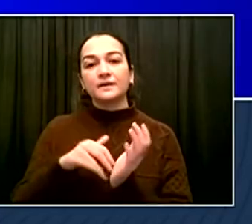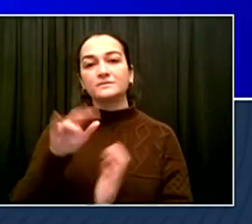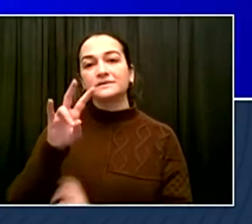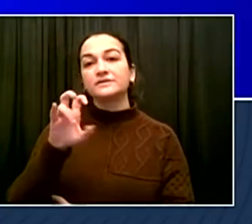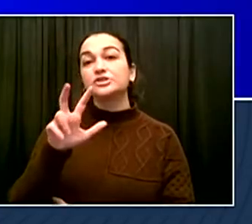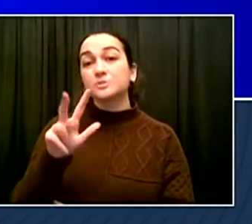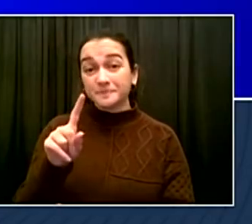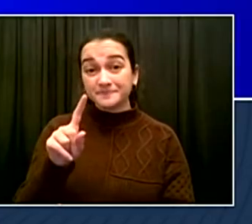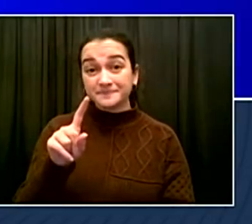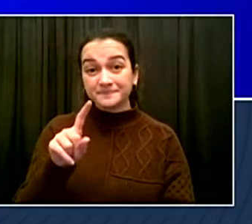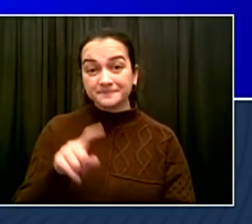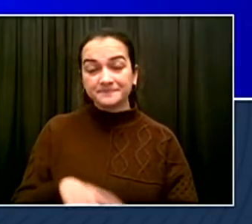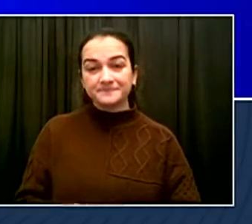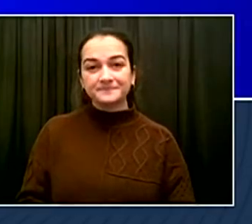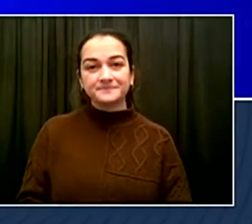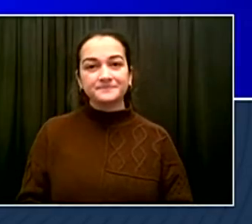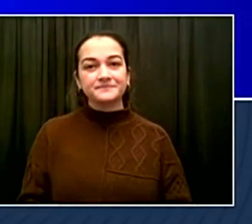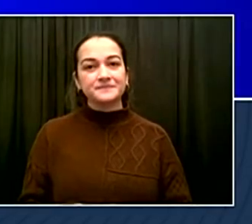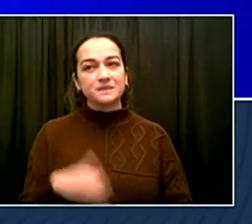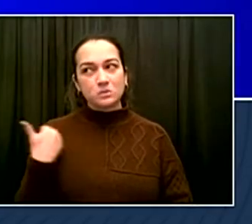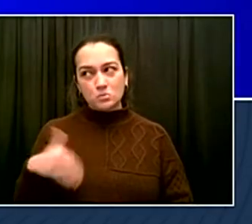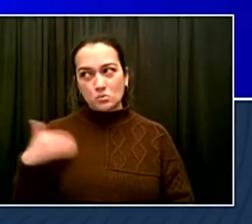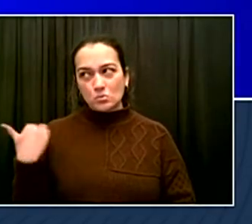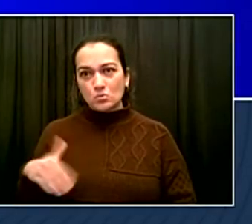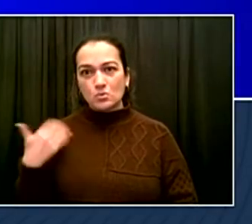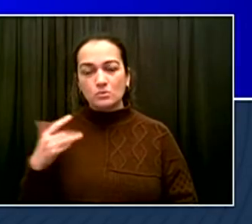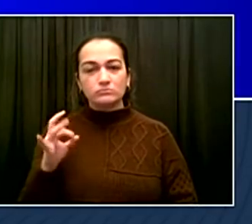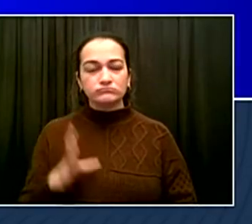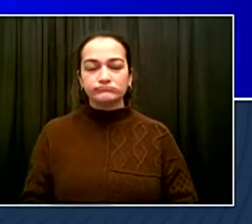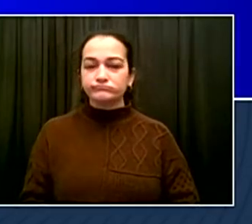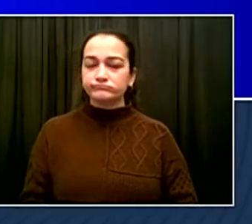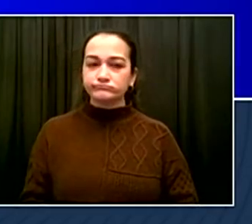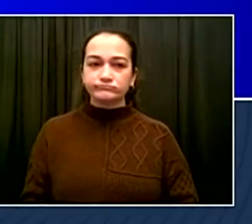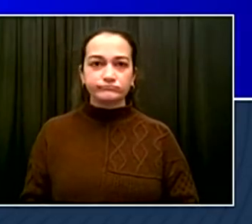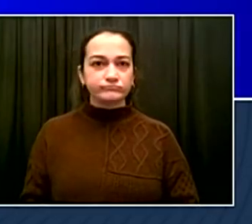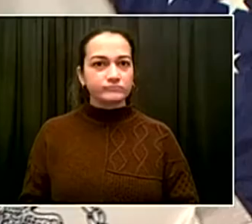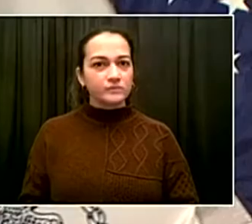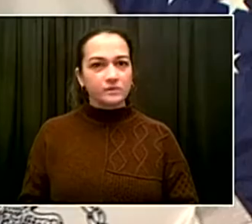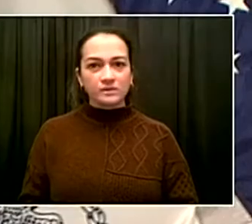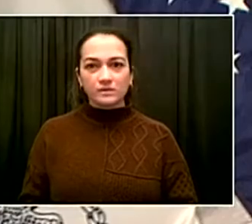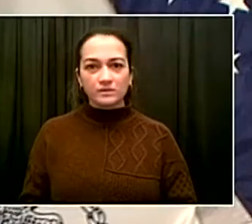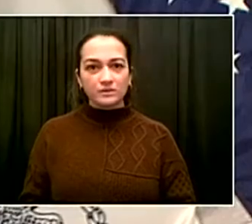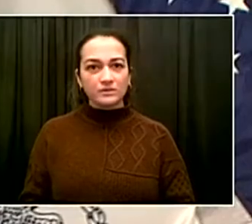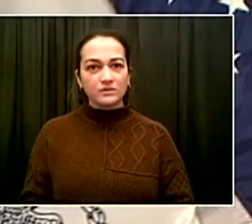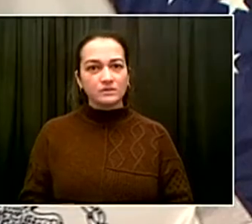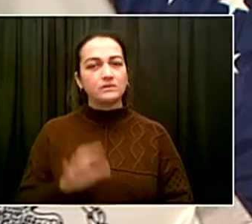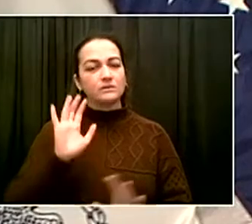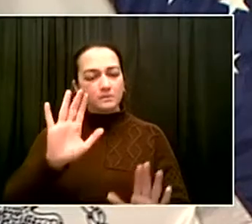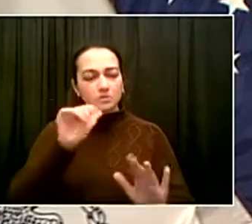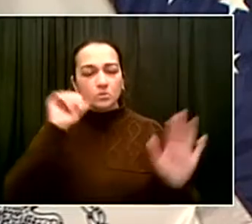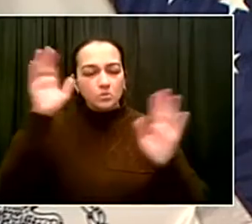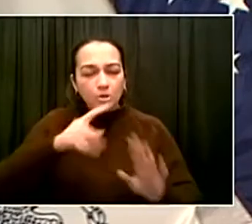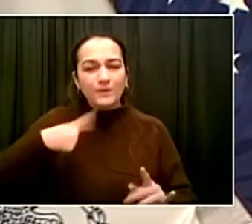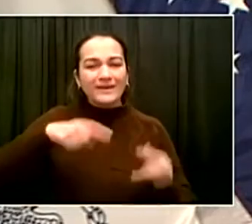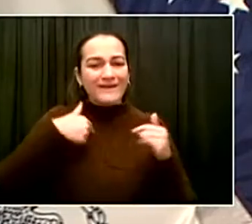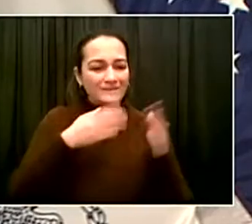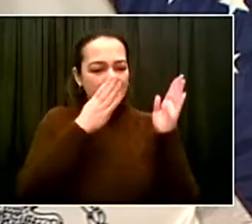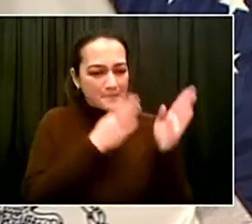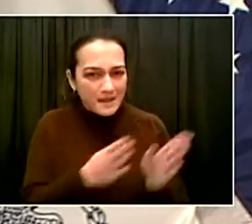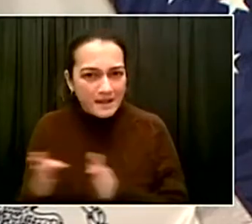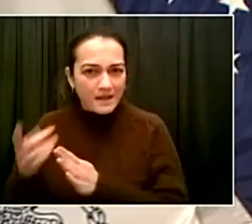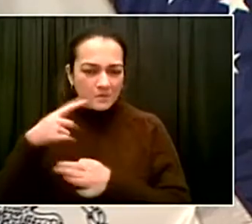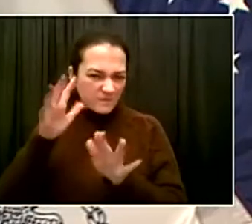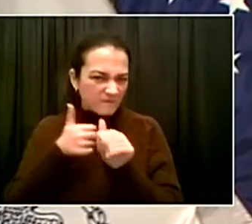GROWTH, THIS IS, OBVIOUSLY, A